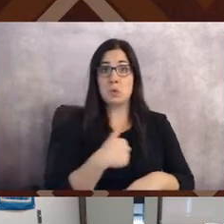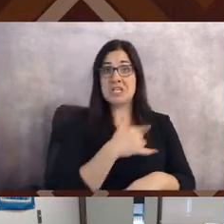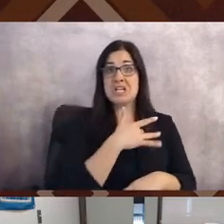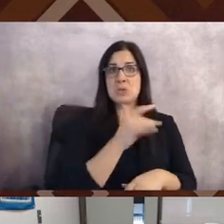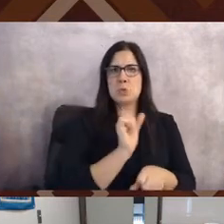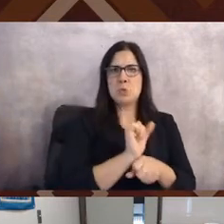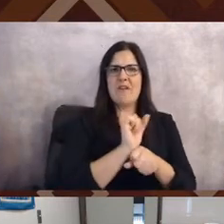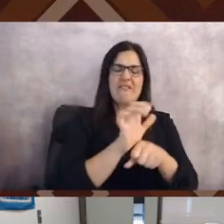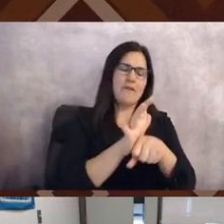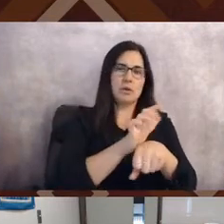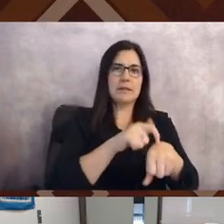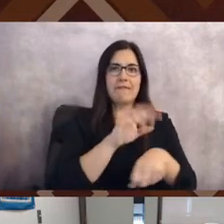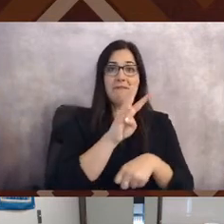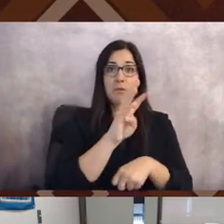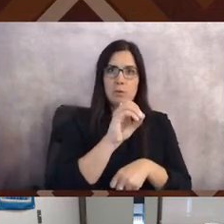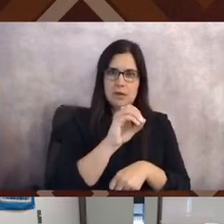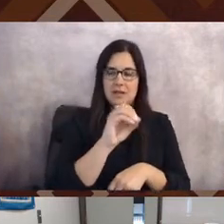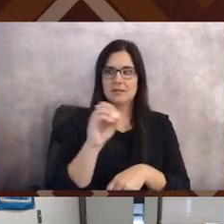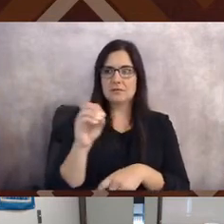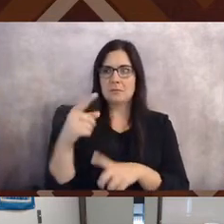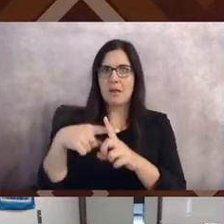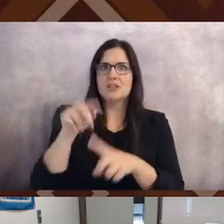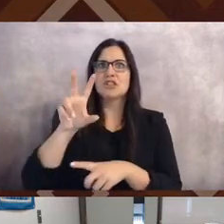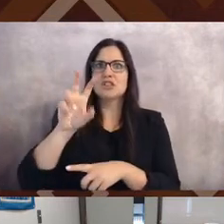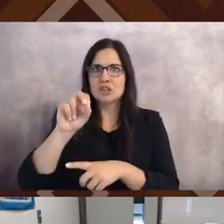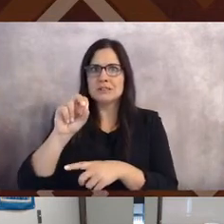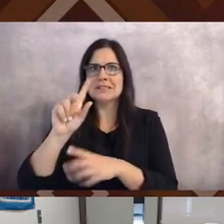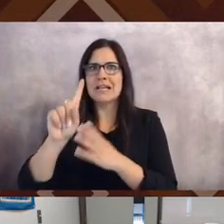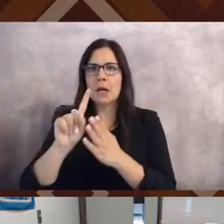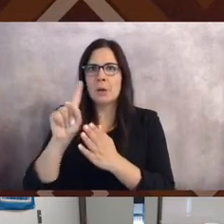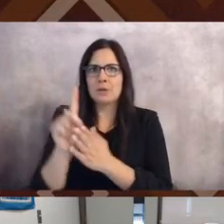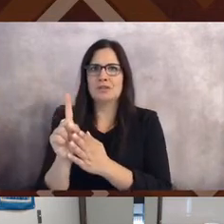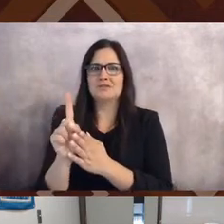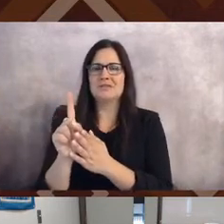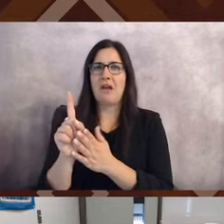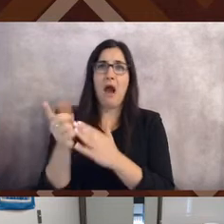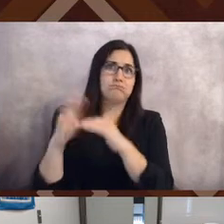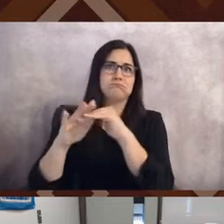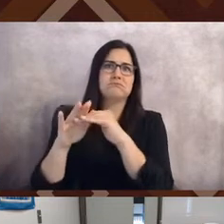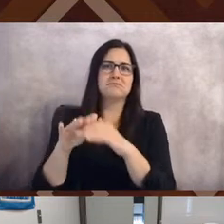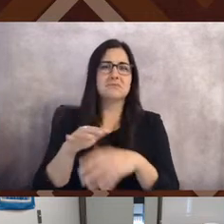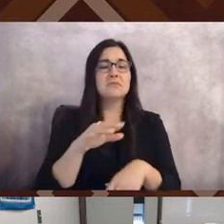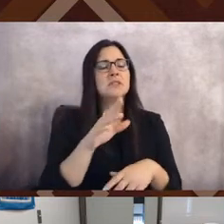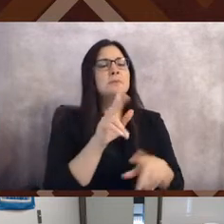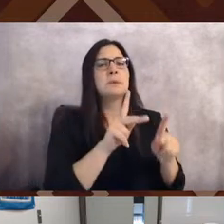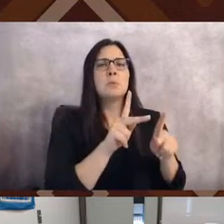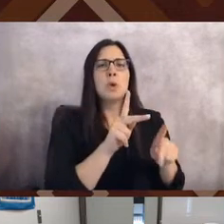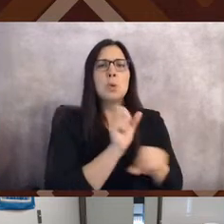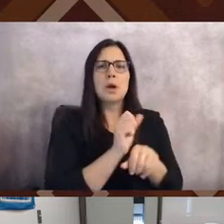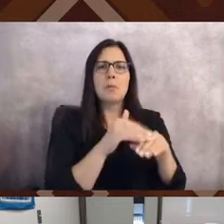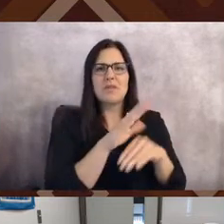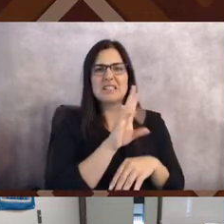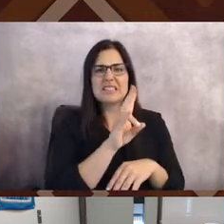So it would be like 30 extra hours and some people work more in 70. And so the way I look at it